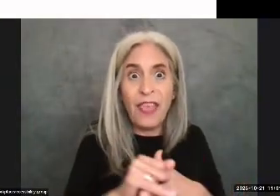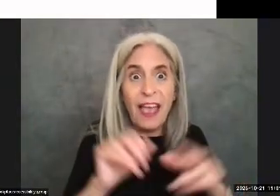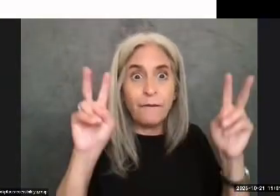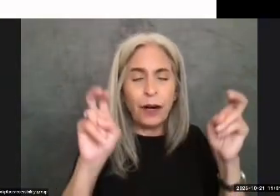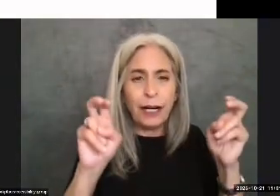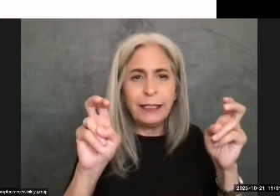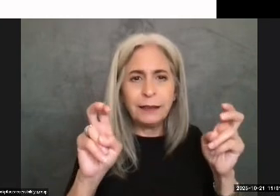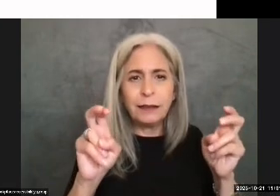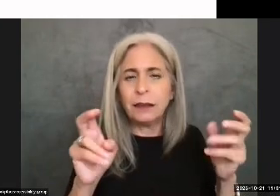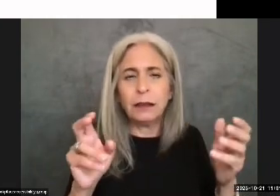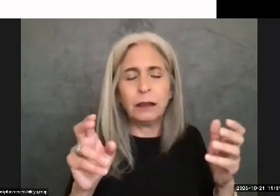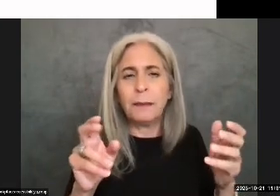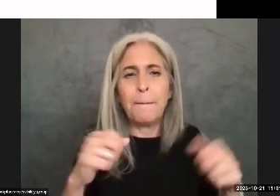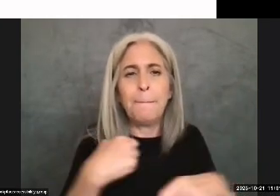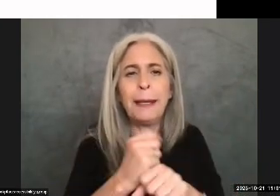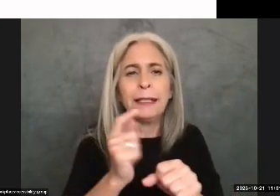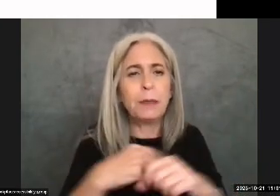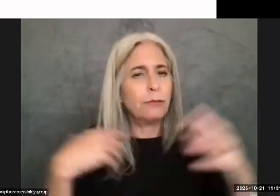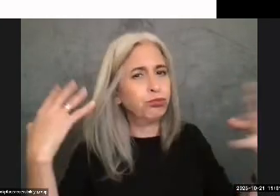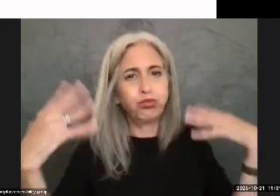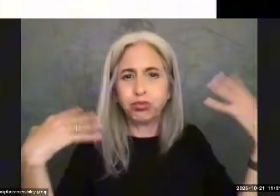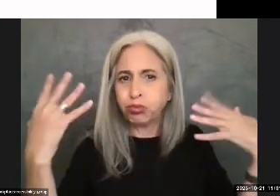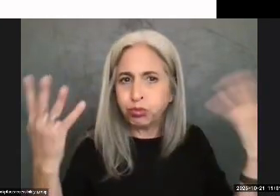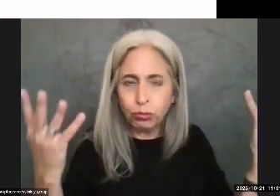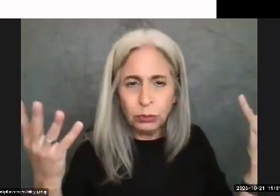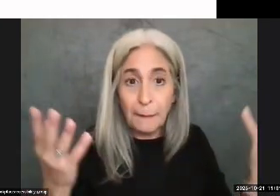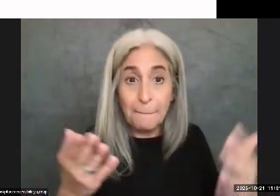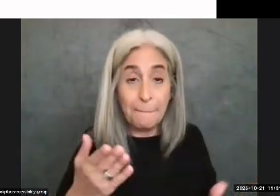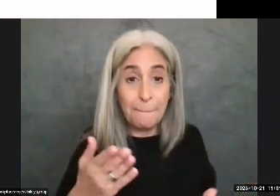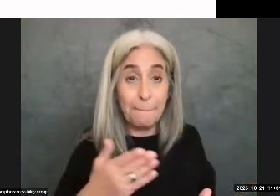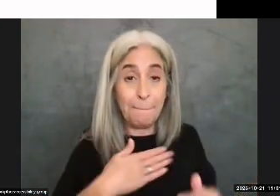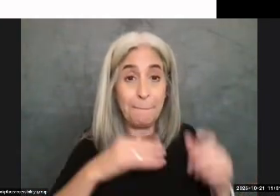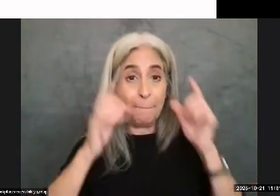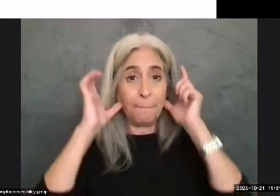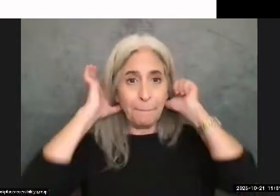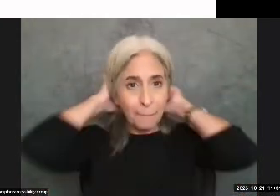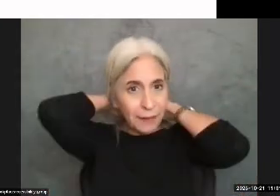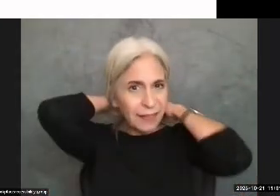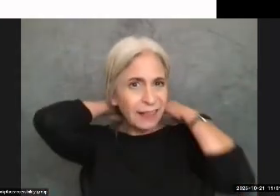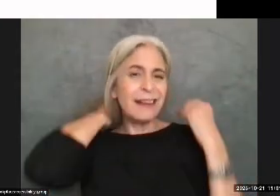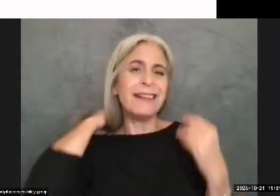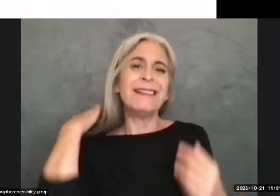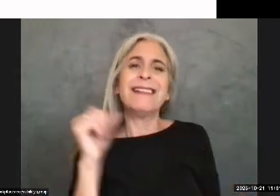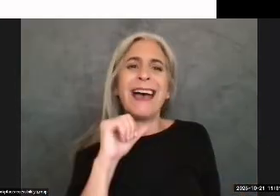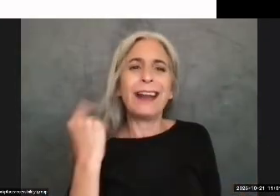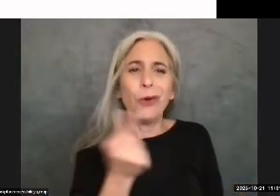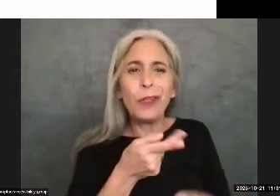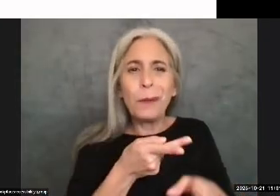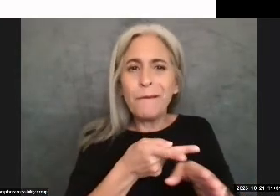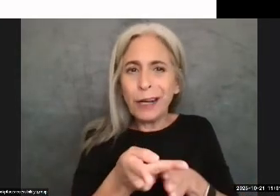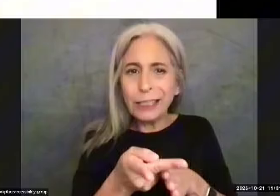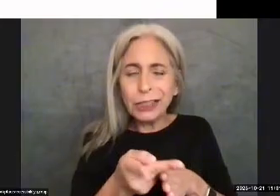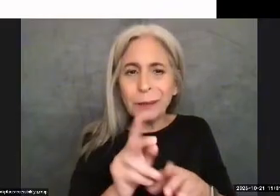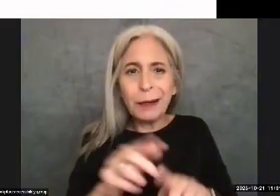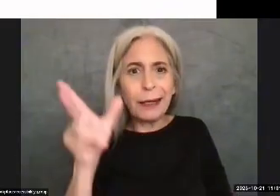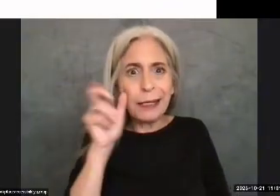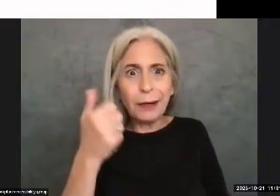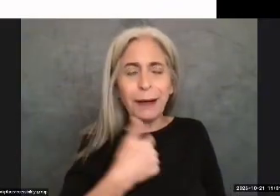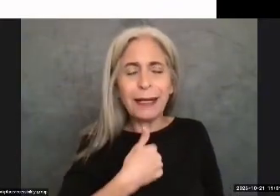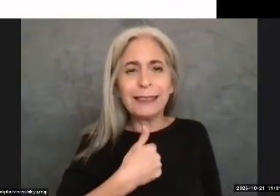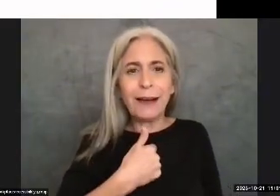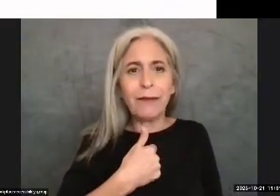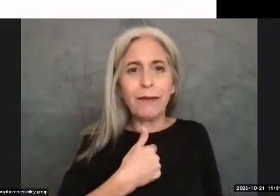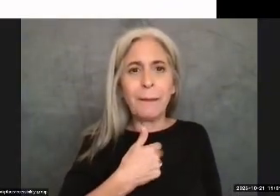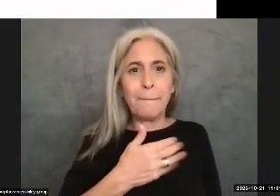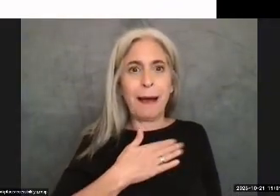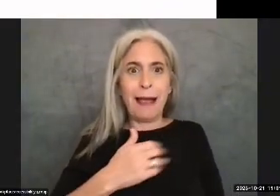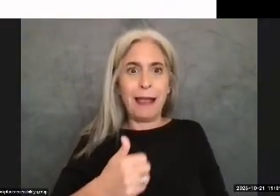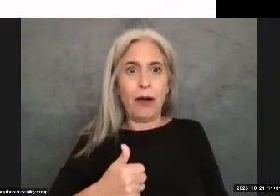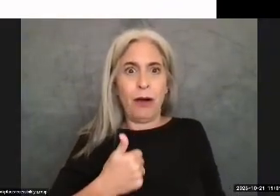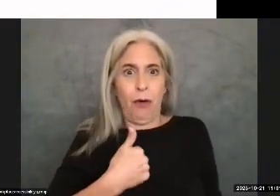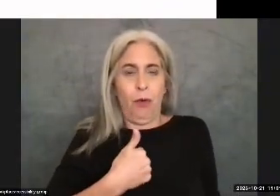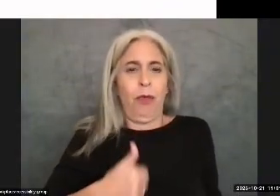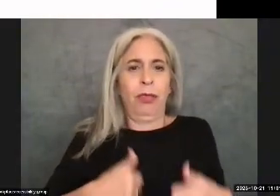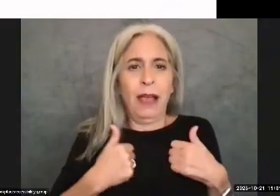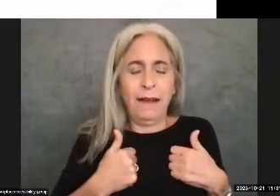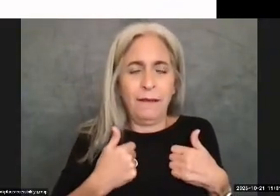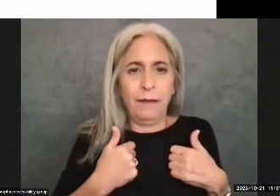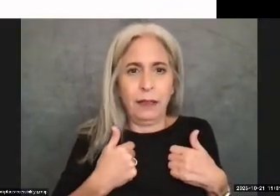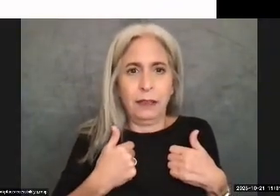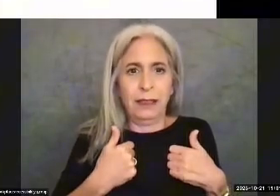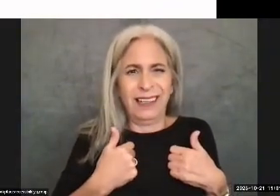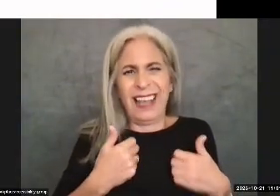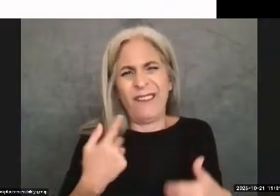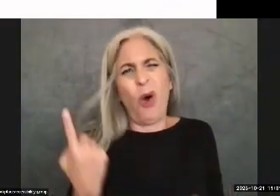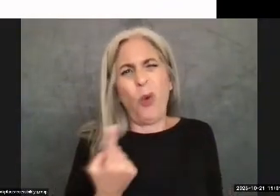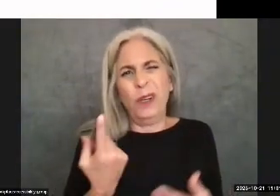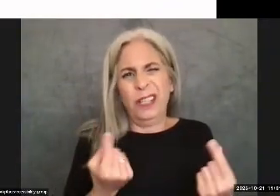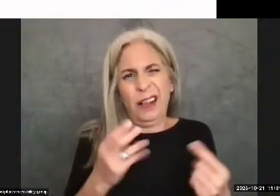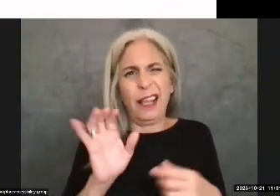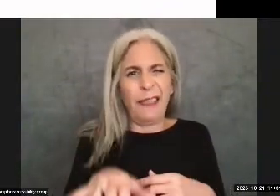Kathleen DeForest: That phrase drives me nuts, and I find myself saying it in my own life, not just in, like, a personal… a professional capacity, but I hear myself saying that in my own life, and I stop in my tracks.